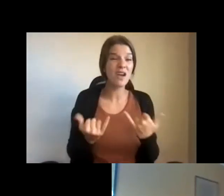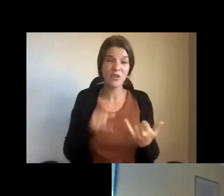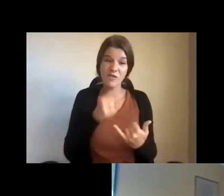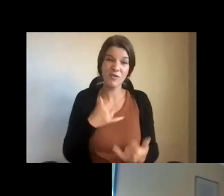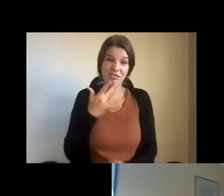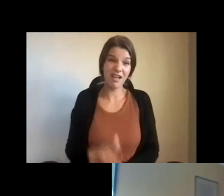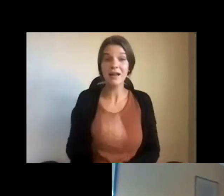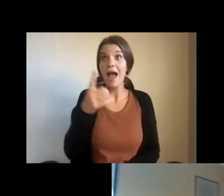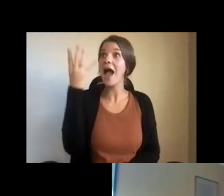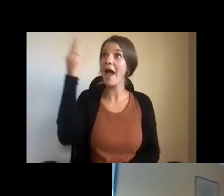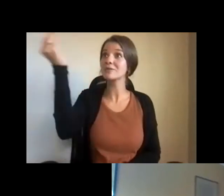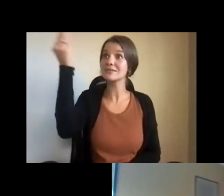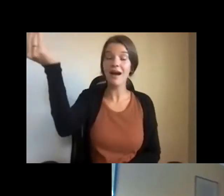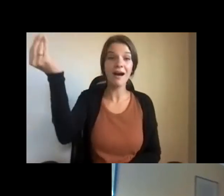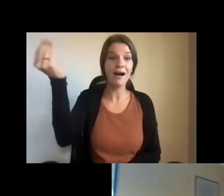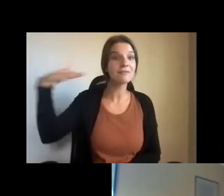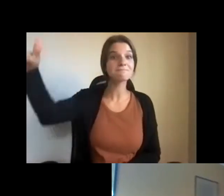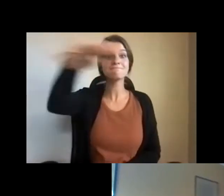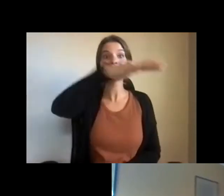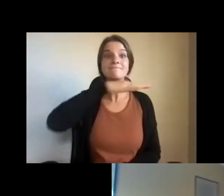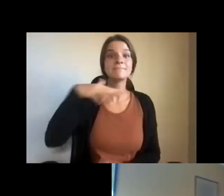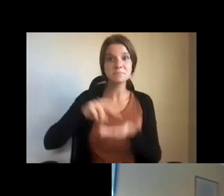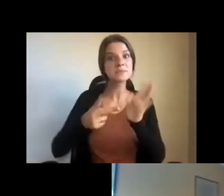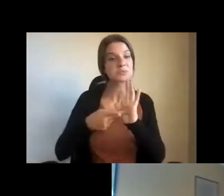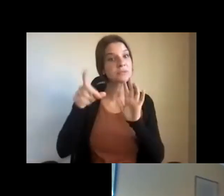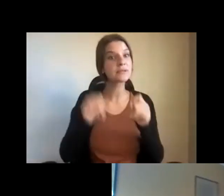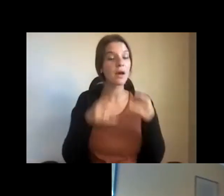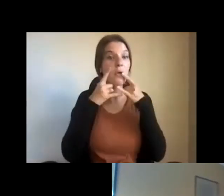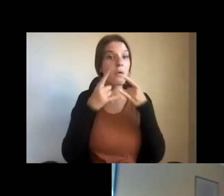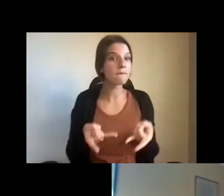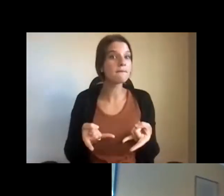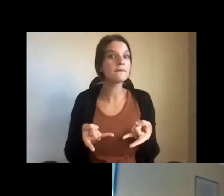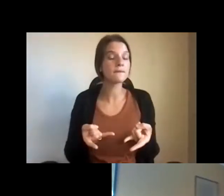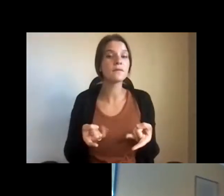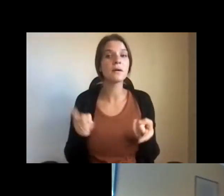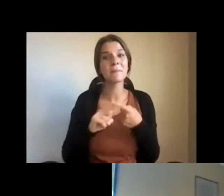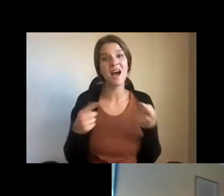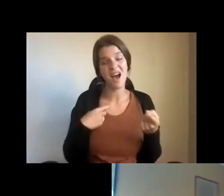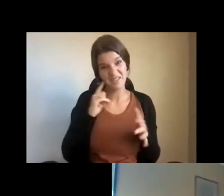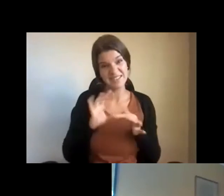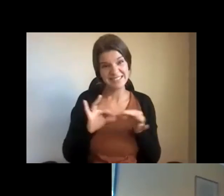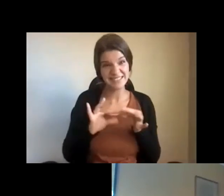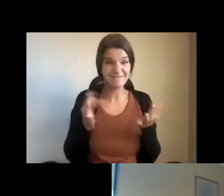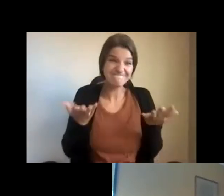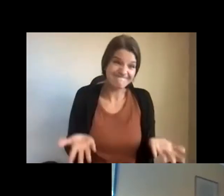outdoors that you can keep your mask off. I would say that if we see numbers continue to rise